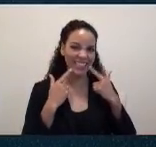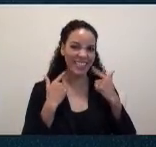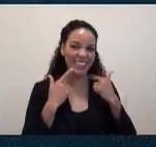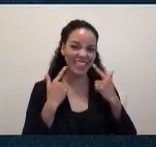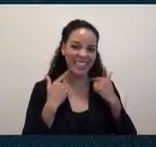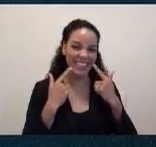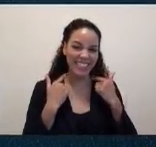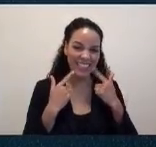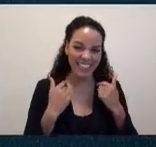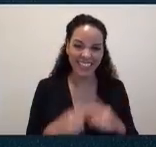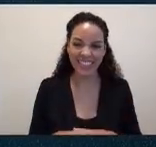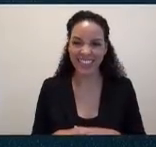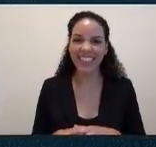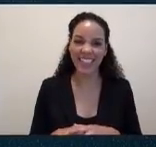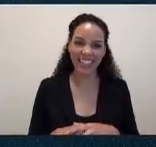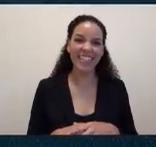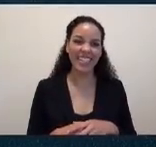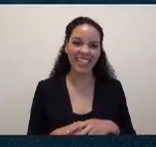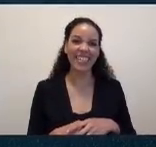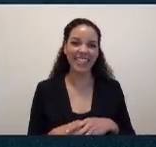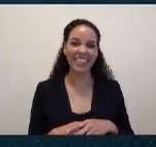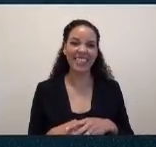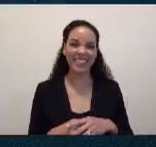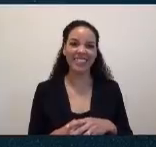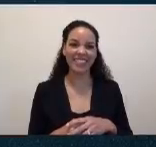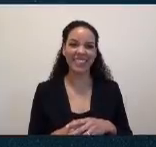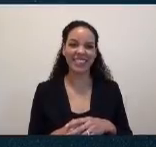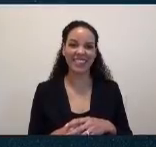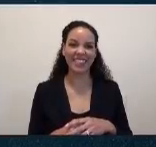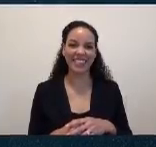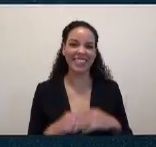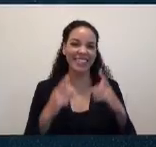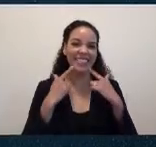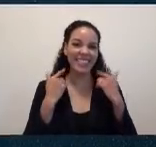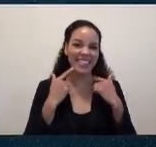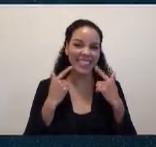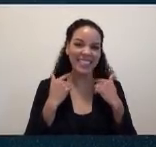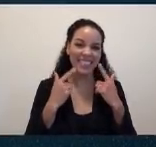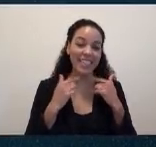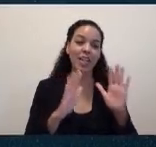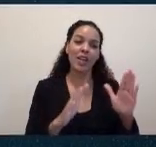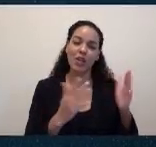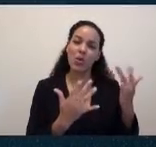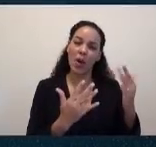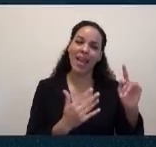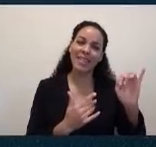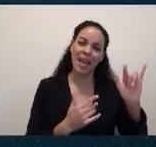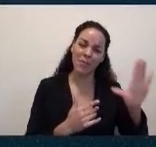You haven't got there yet, Tammy. I'm just telling you. But thank you for sharing your story.